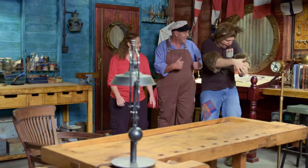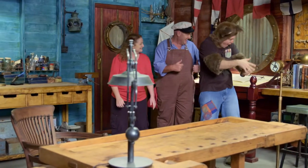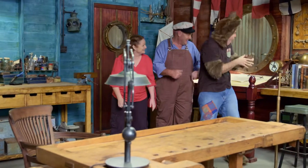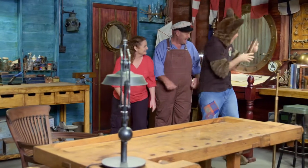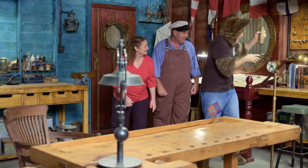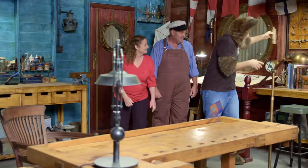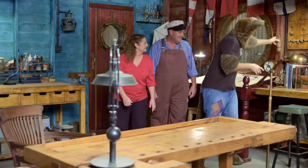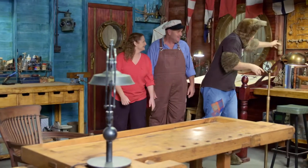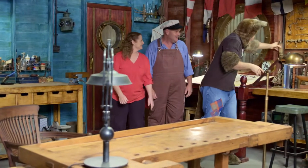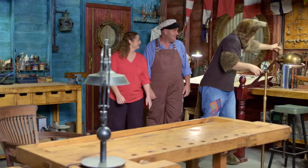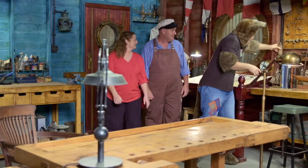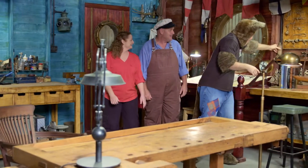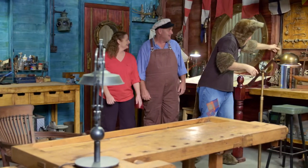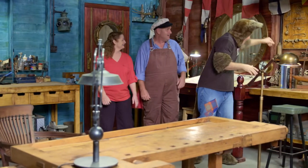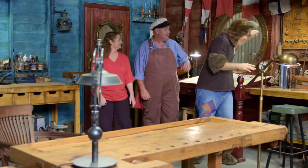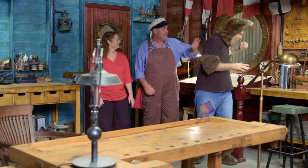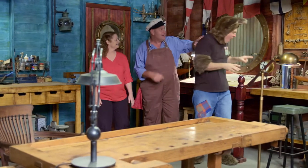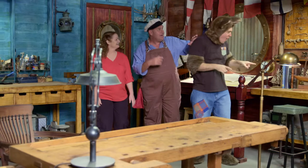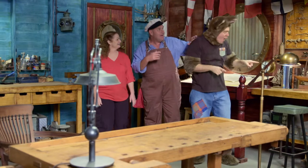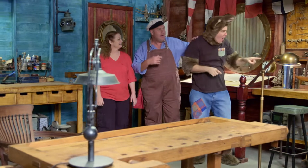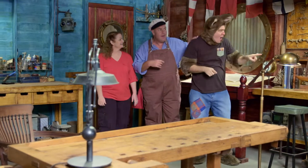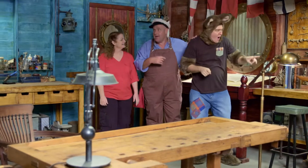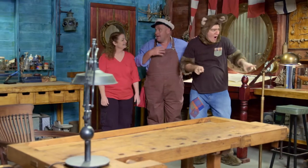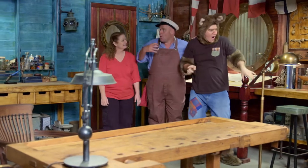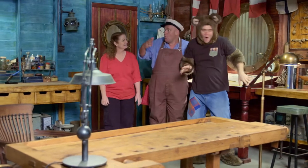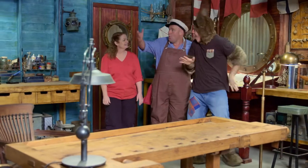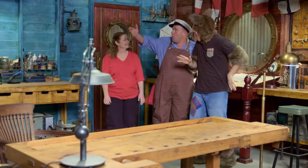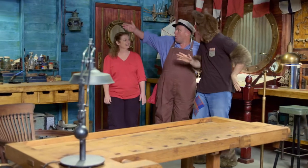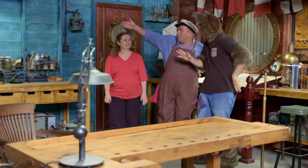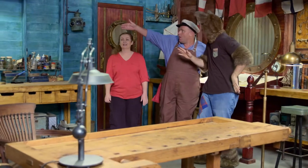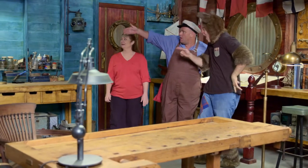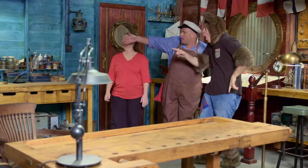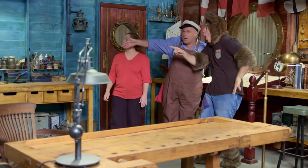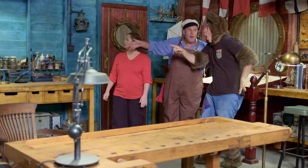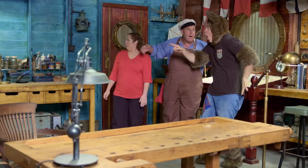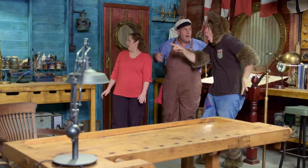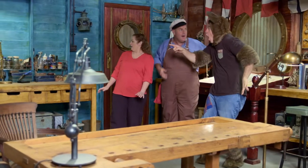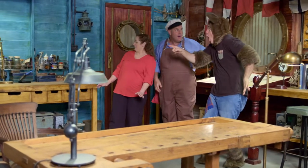Whoa! Wow! Look, I have more tools over there.